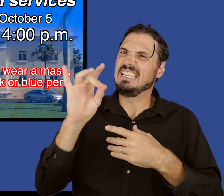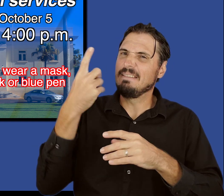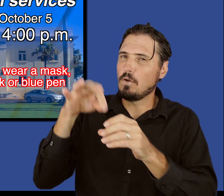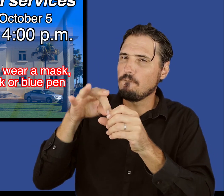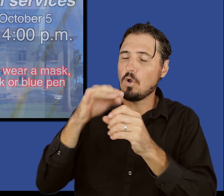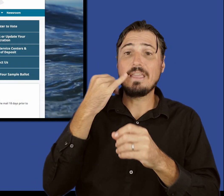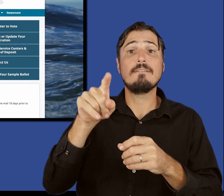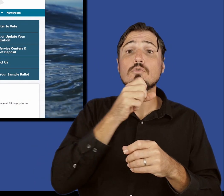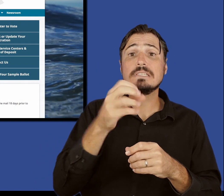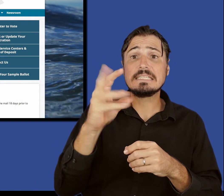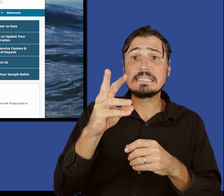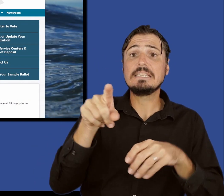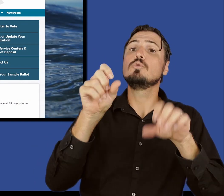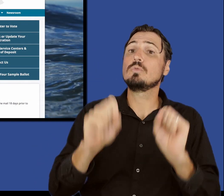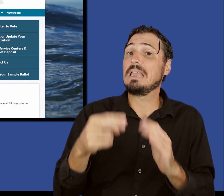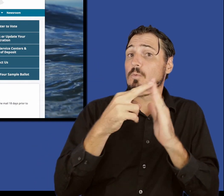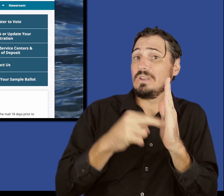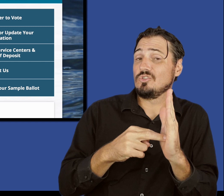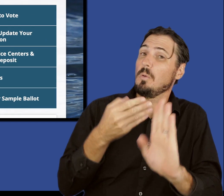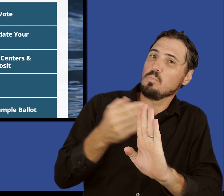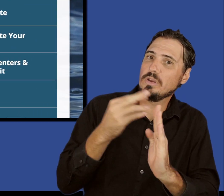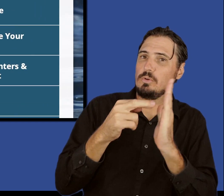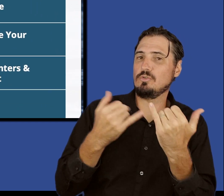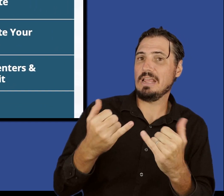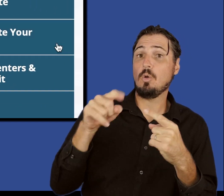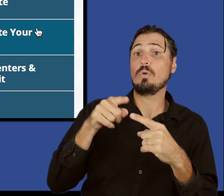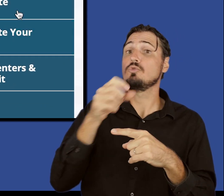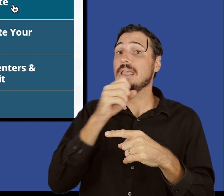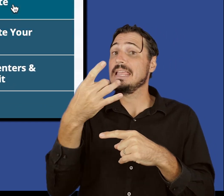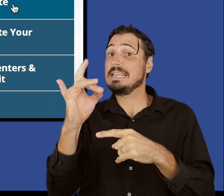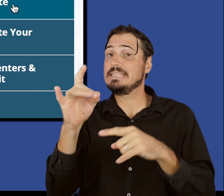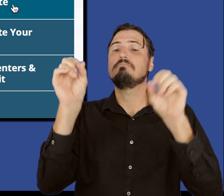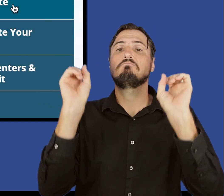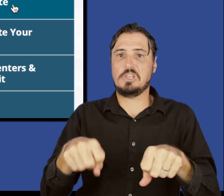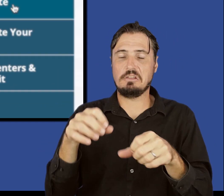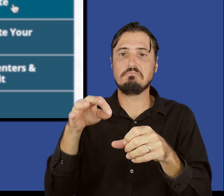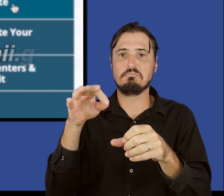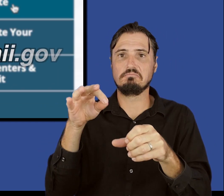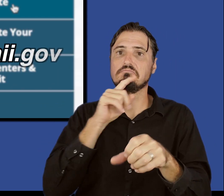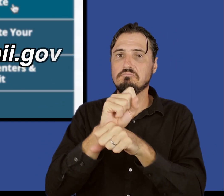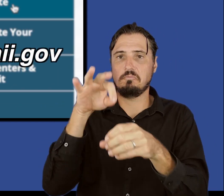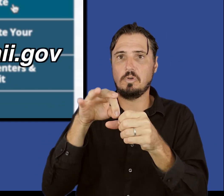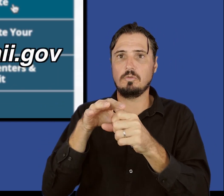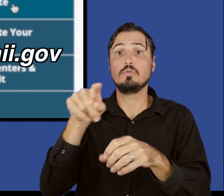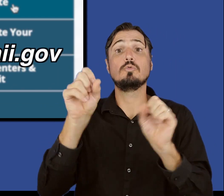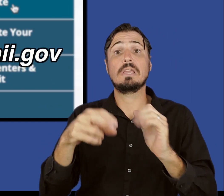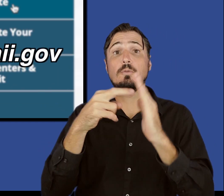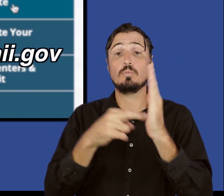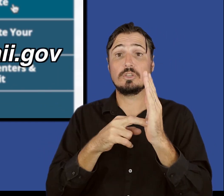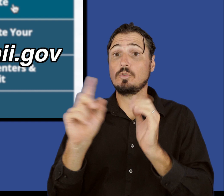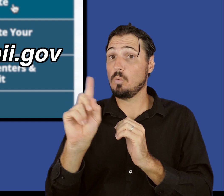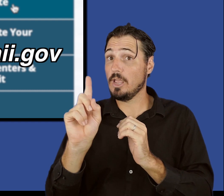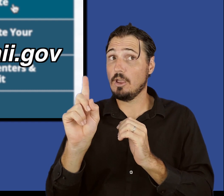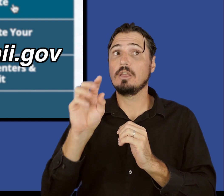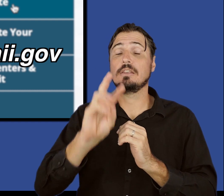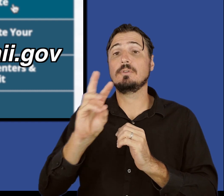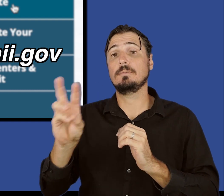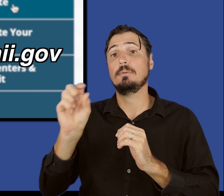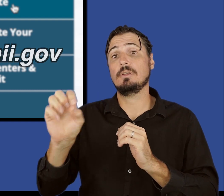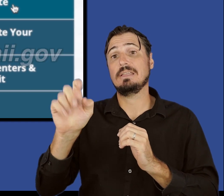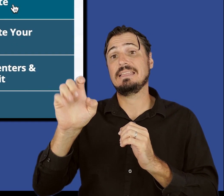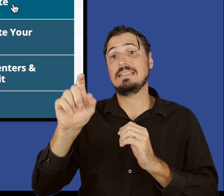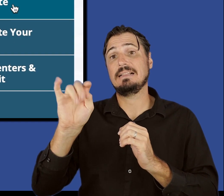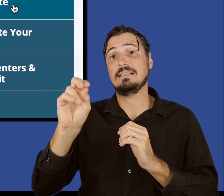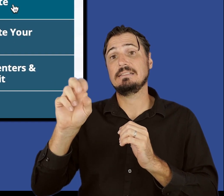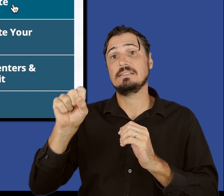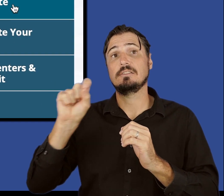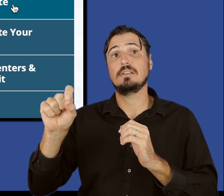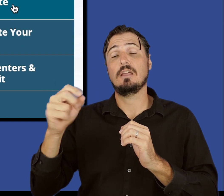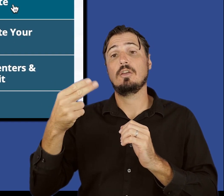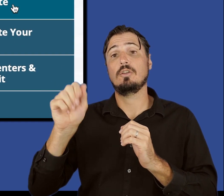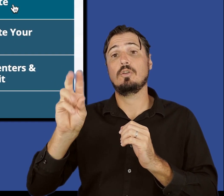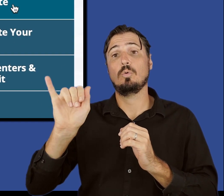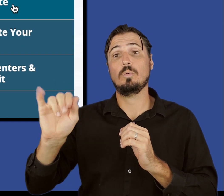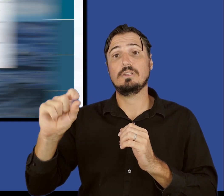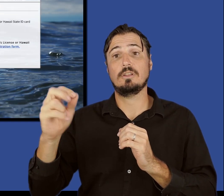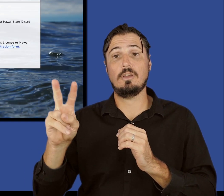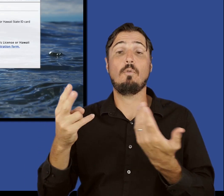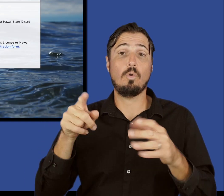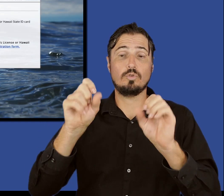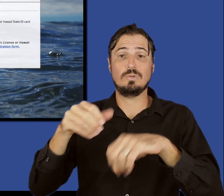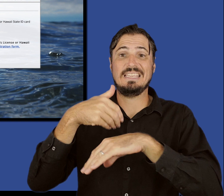18. Voters can also register to vote or update their voter registration online at elections.hawaii.gov or by submitting a paper Voter Registration Application to the Elections